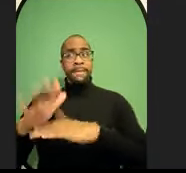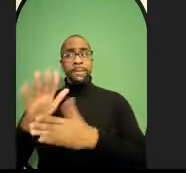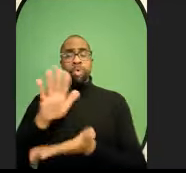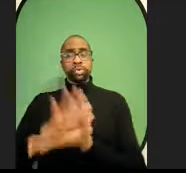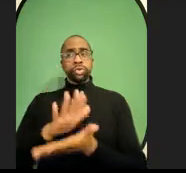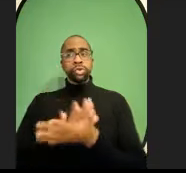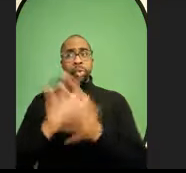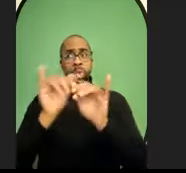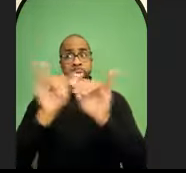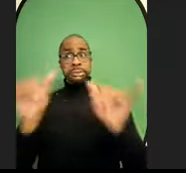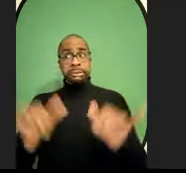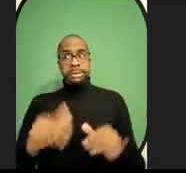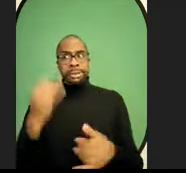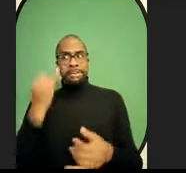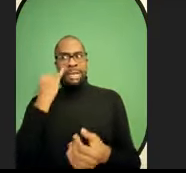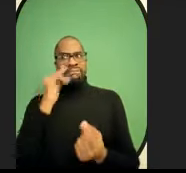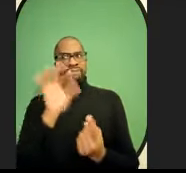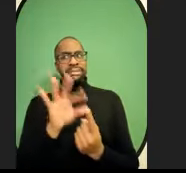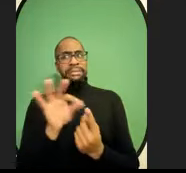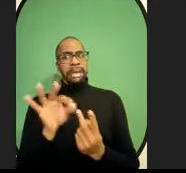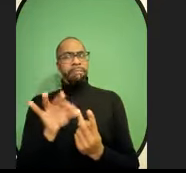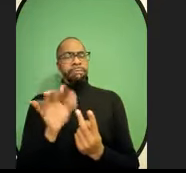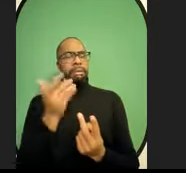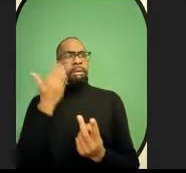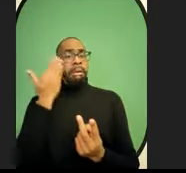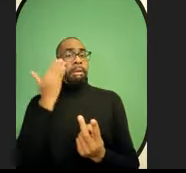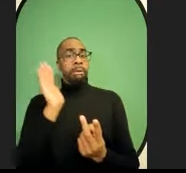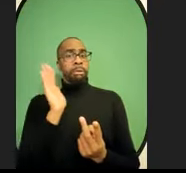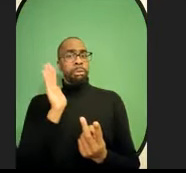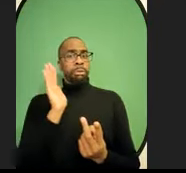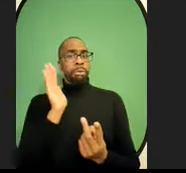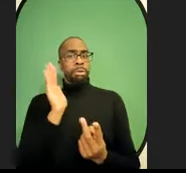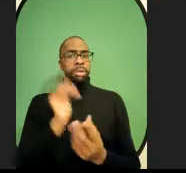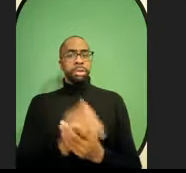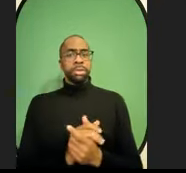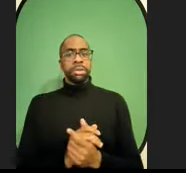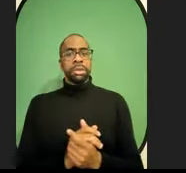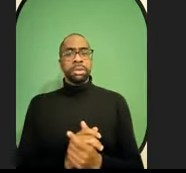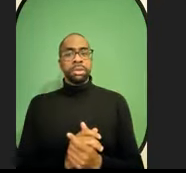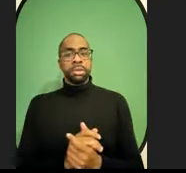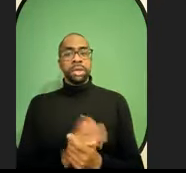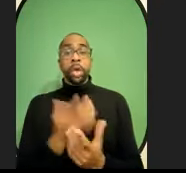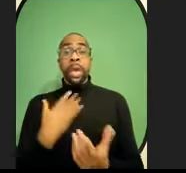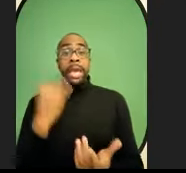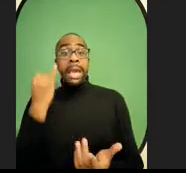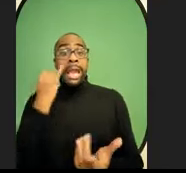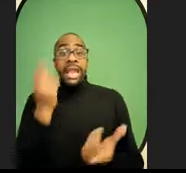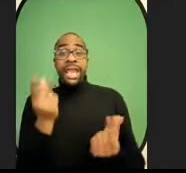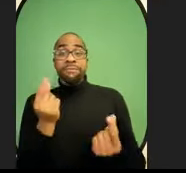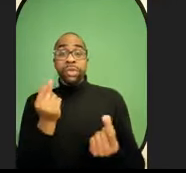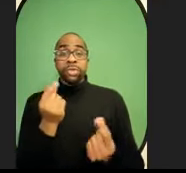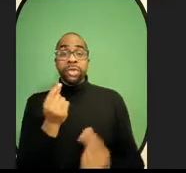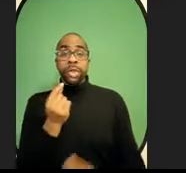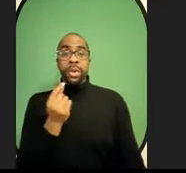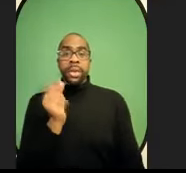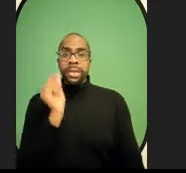exist. Yeah. So there is our salivary testing as well, that, you know I am not sure how available. , it will , it will be in the school system or , it will be in the school system or that is even an option to be honest with you. I am I agree that you know if you're not, if